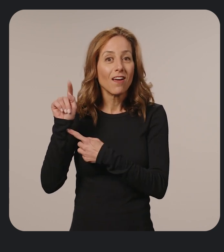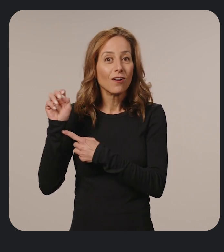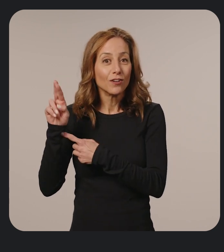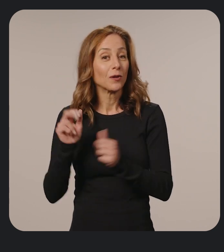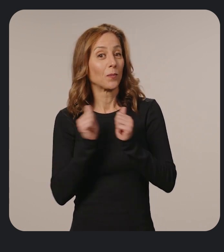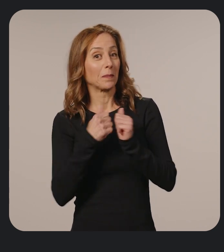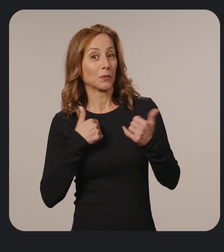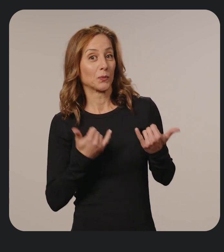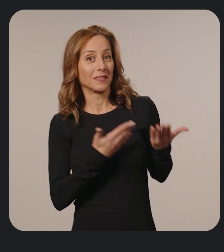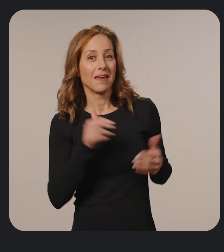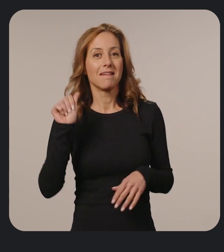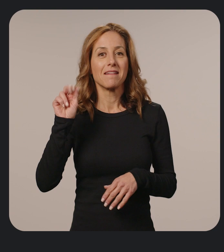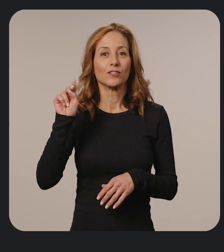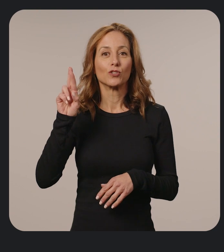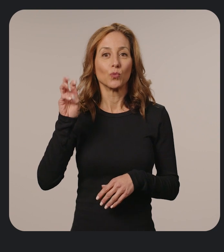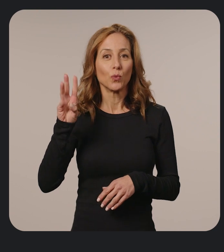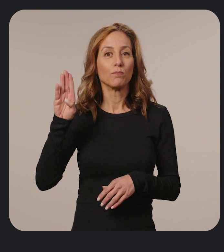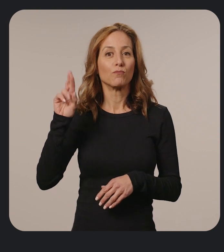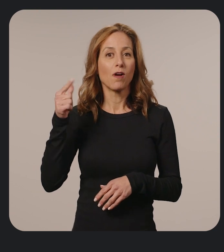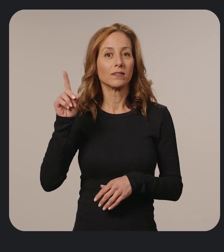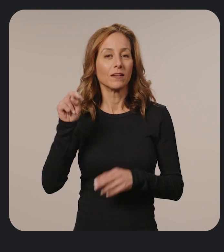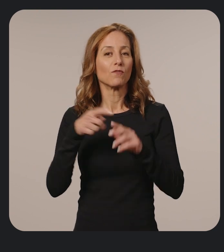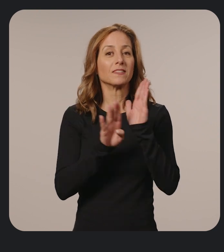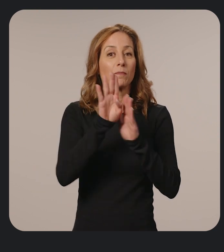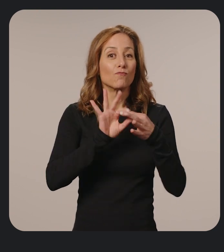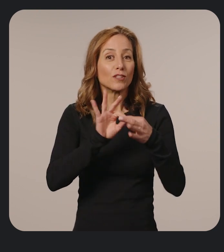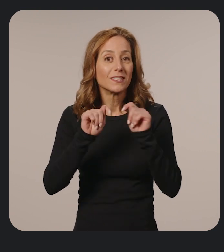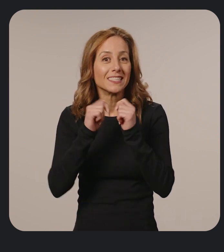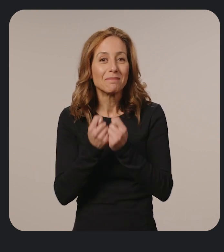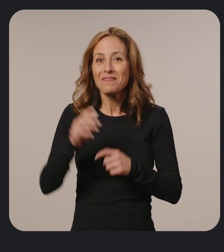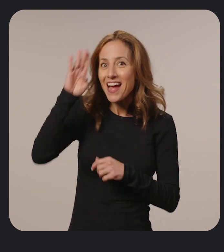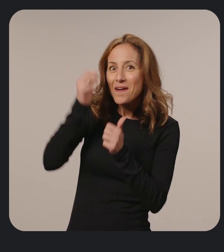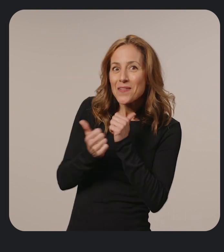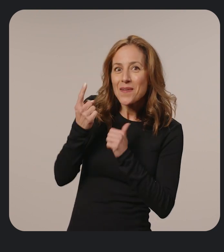With me today is Andrew Brogdon from our Developer Relations Team. Hey, everybody!